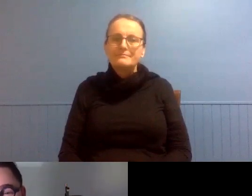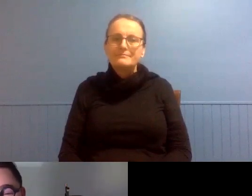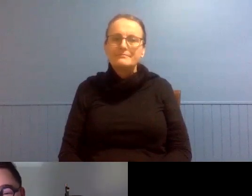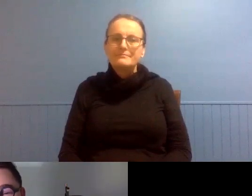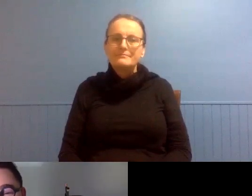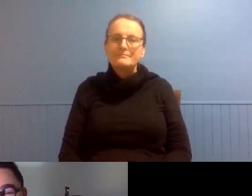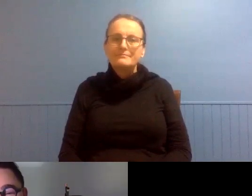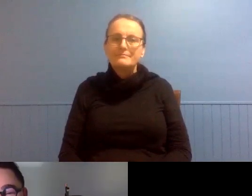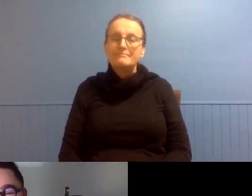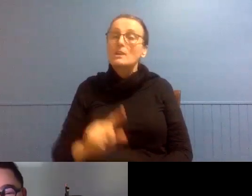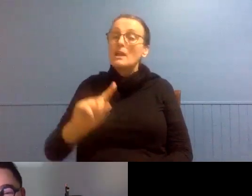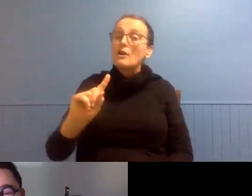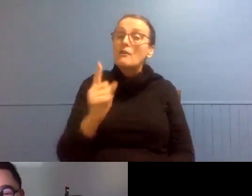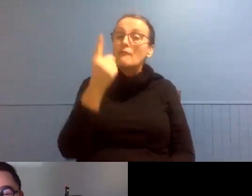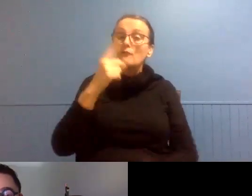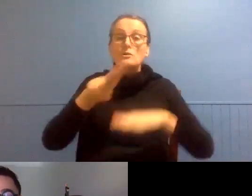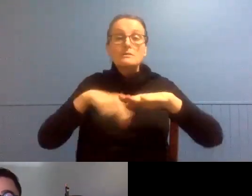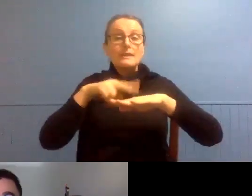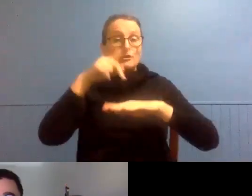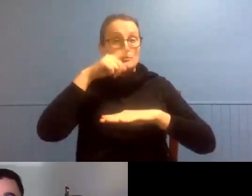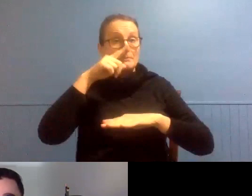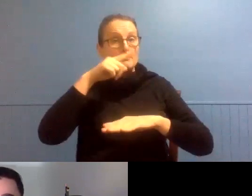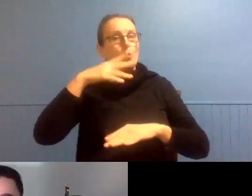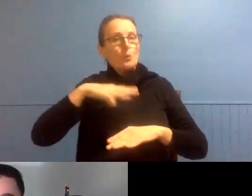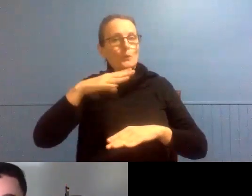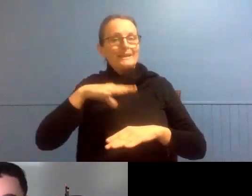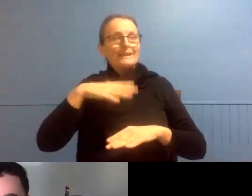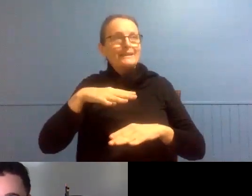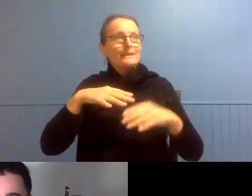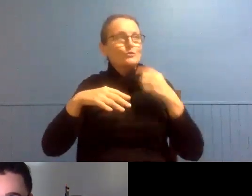Nations people, we have to wrestle with the reality we've got to work